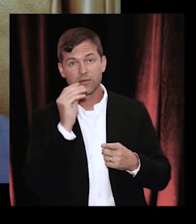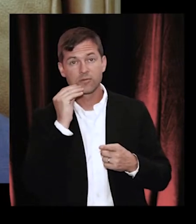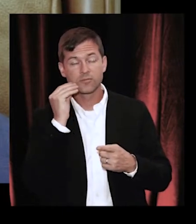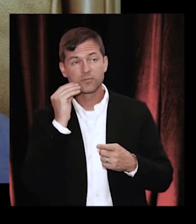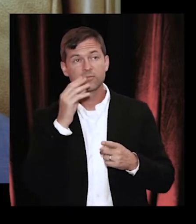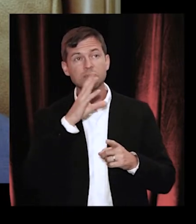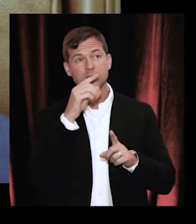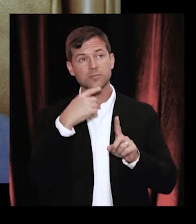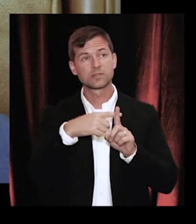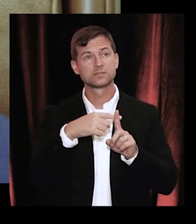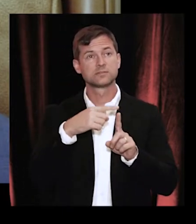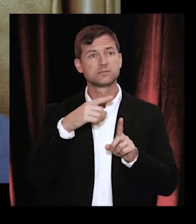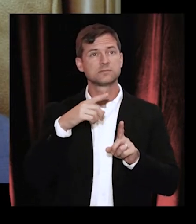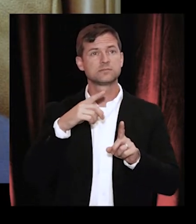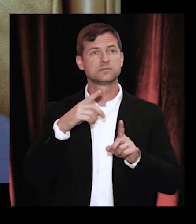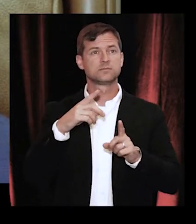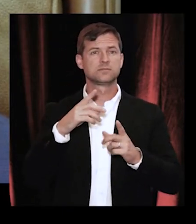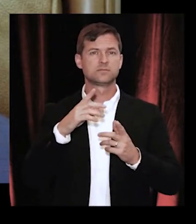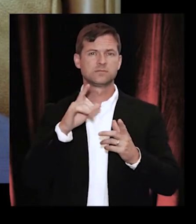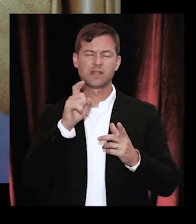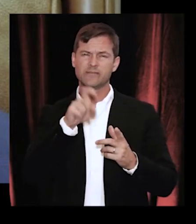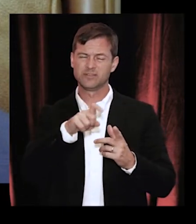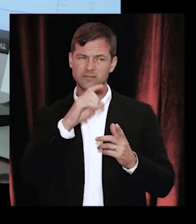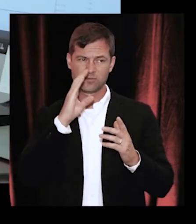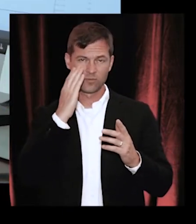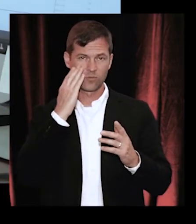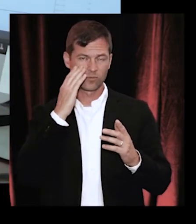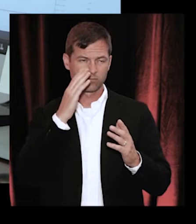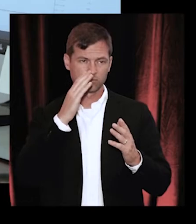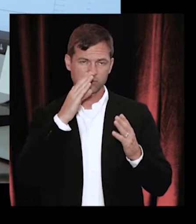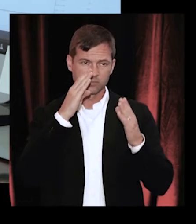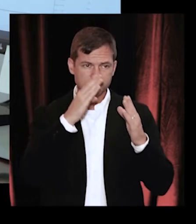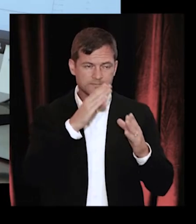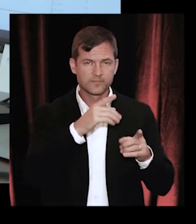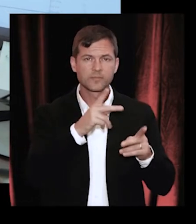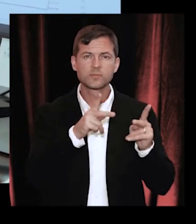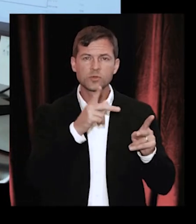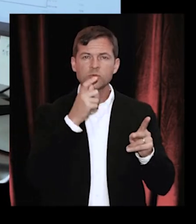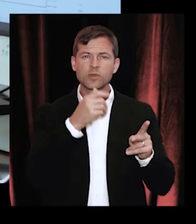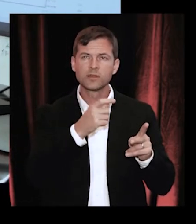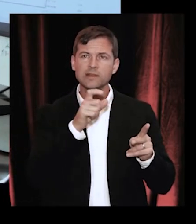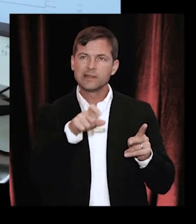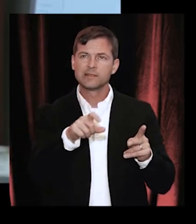being keenly aware that there are people who need second opportunities